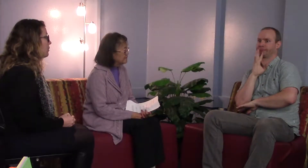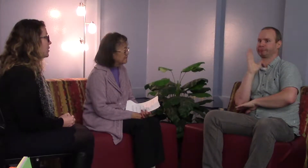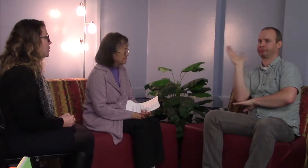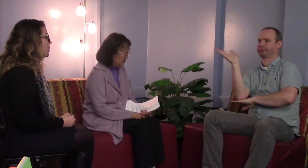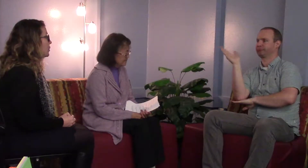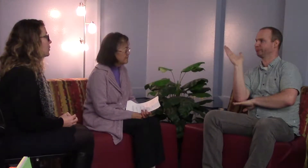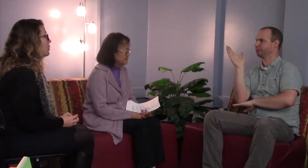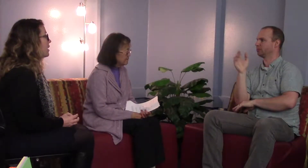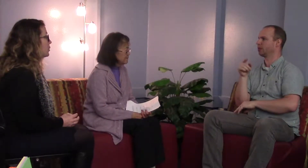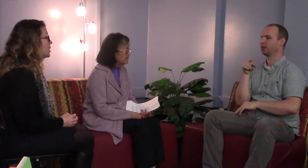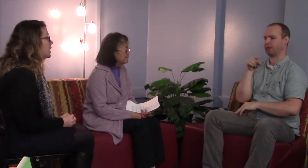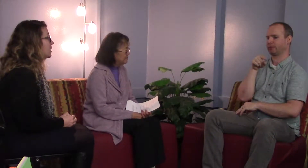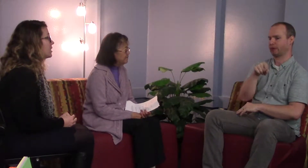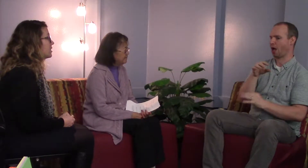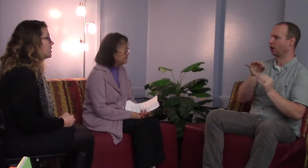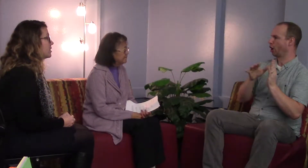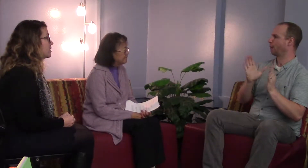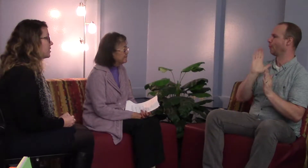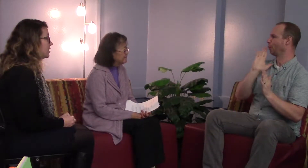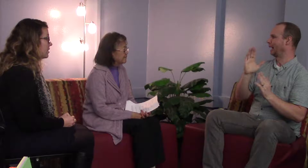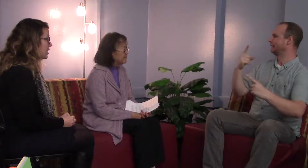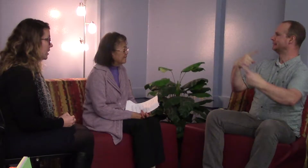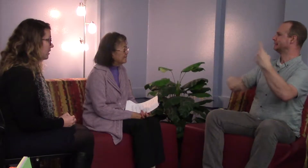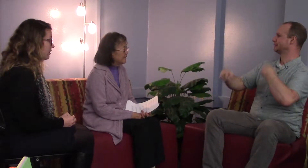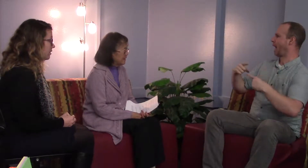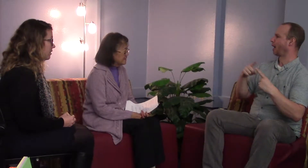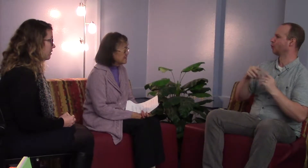professor, or faculty is stating.